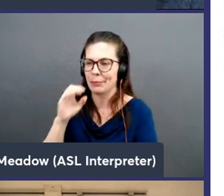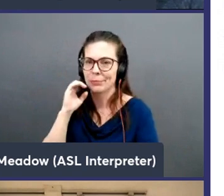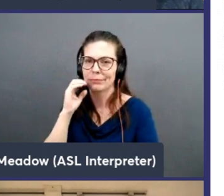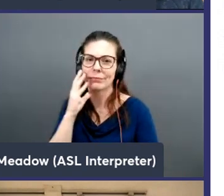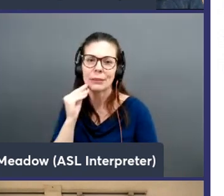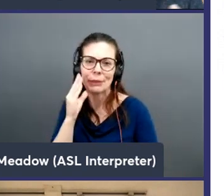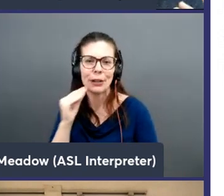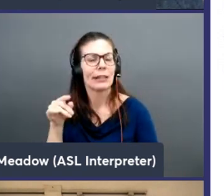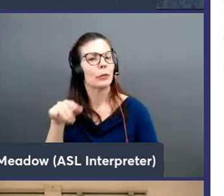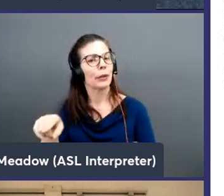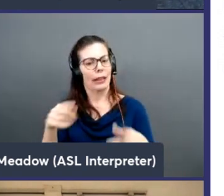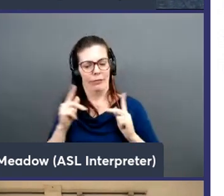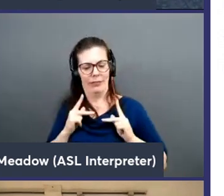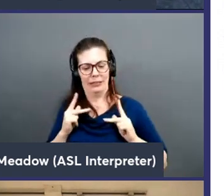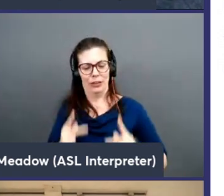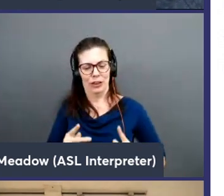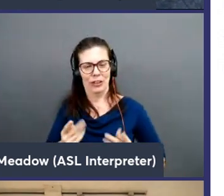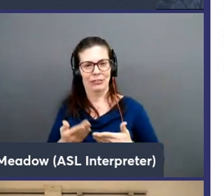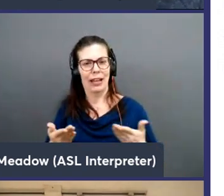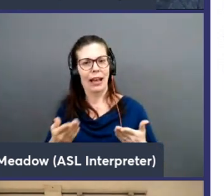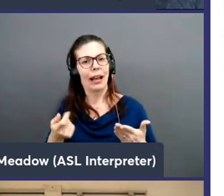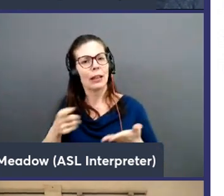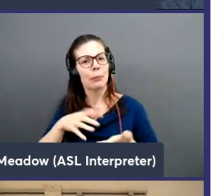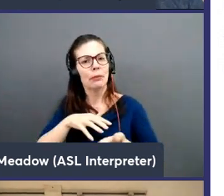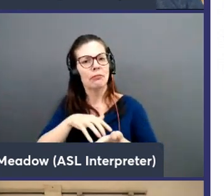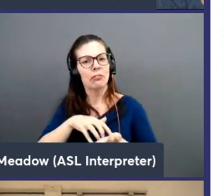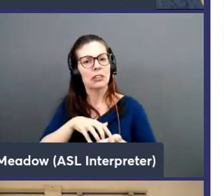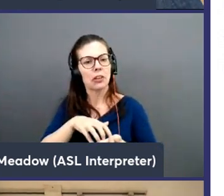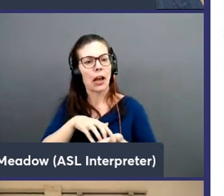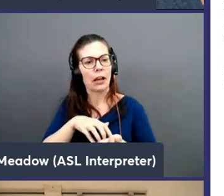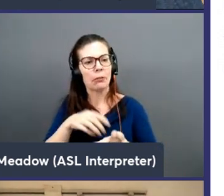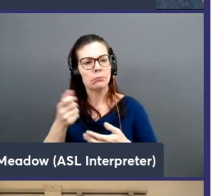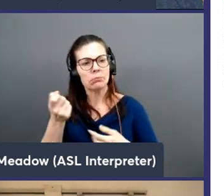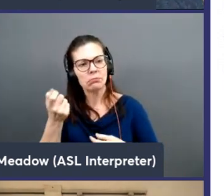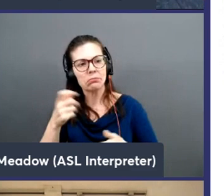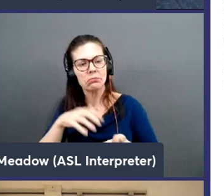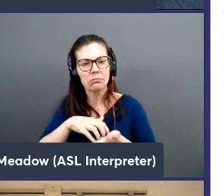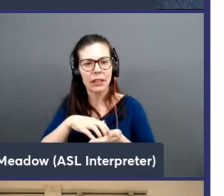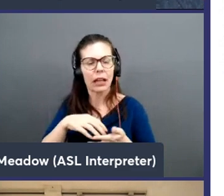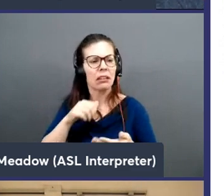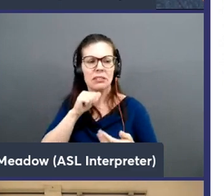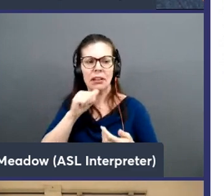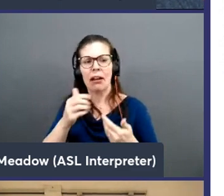are a little bit fragile right now. They're not super easy to work with, they have to be reset,